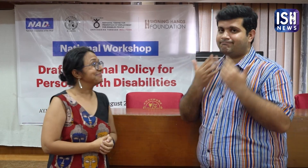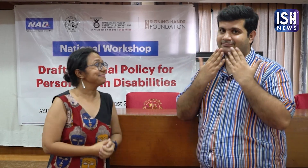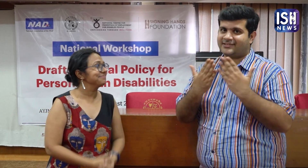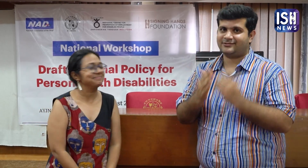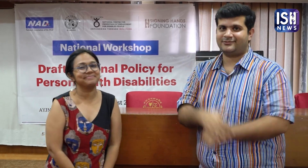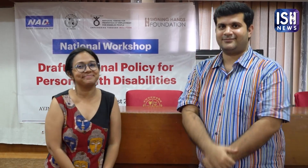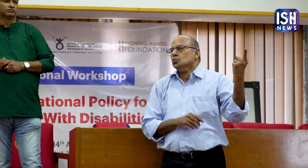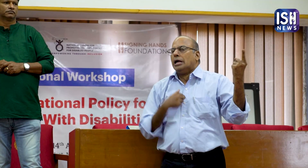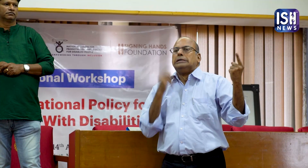Fingers crossed. Thank you!